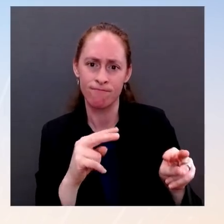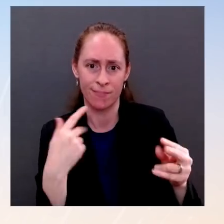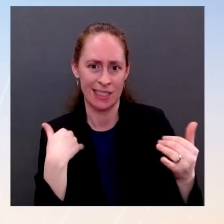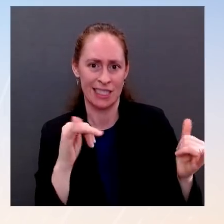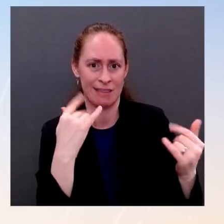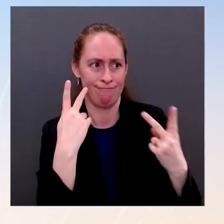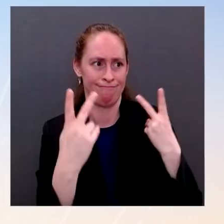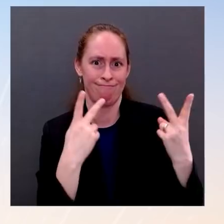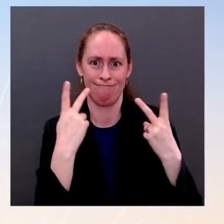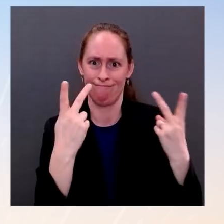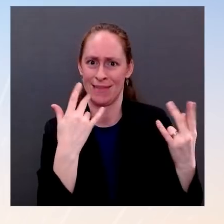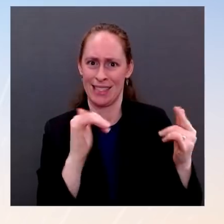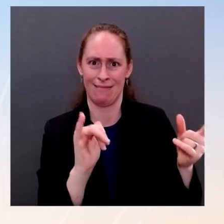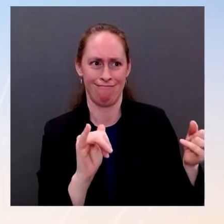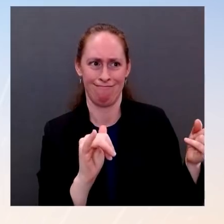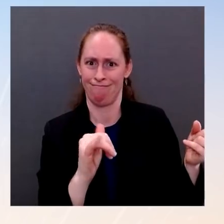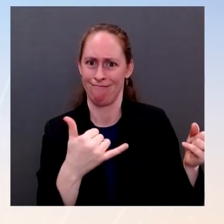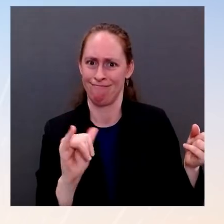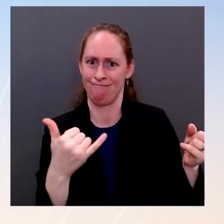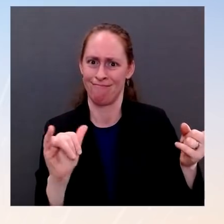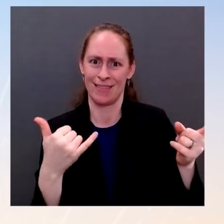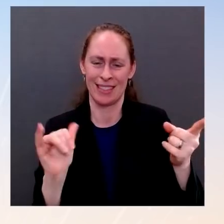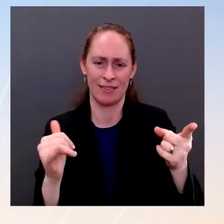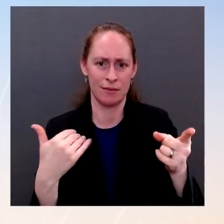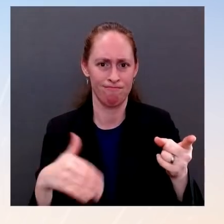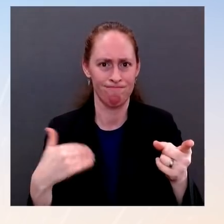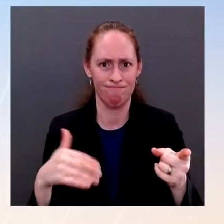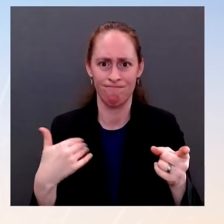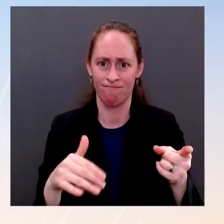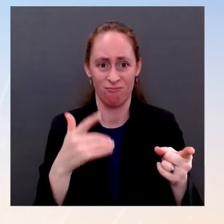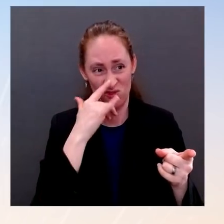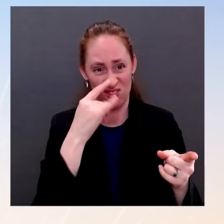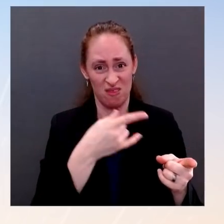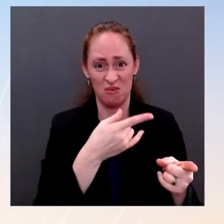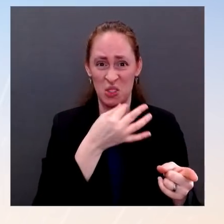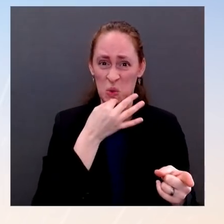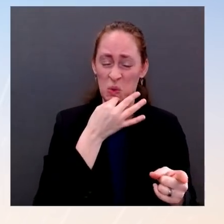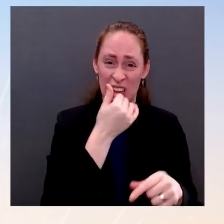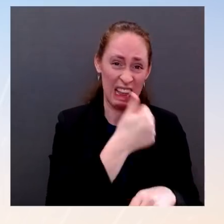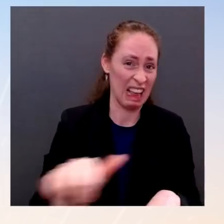The Press: And President Bolsonaro of Brazil met with Putin this week in Moscow.